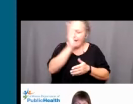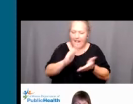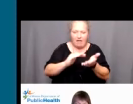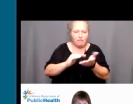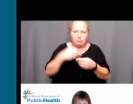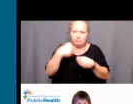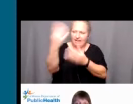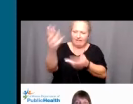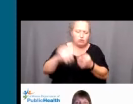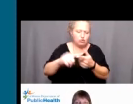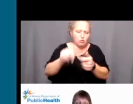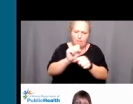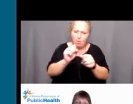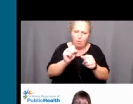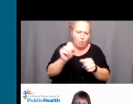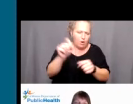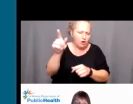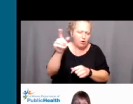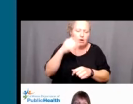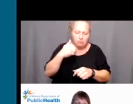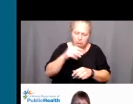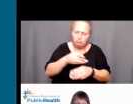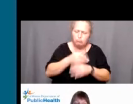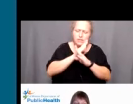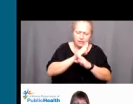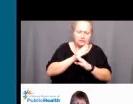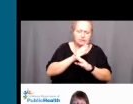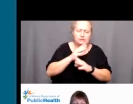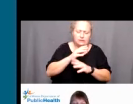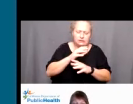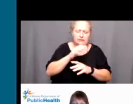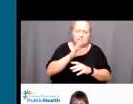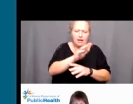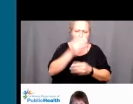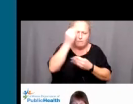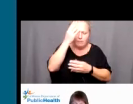it is protected, and that allows us to follow up with the complaint.